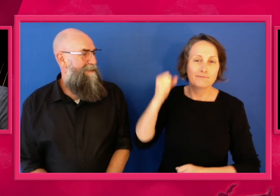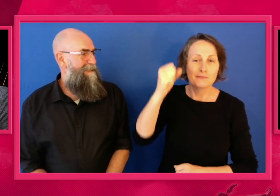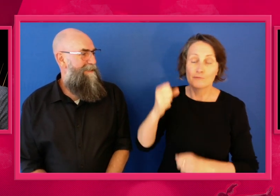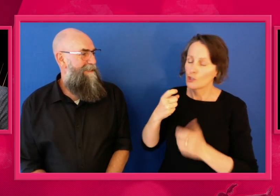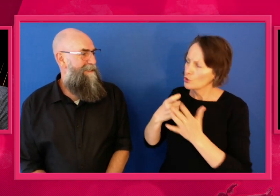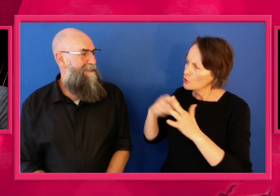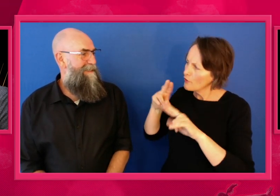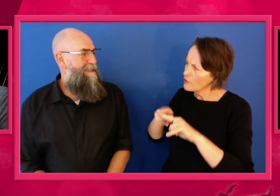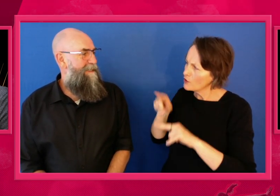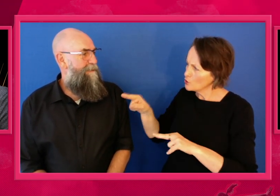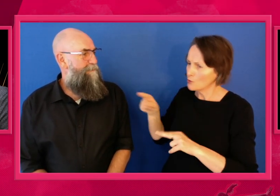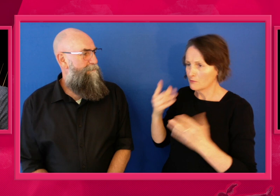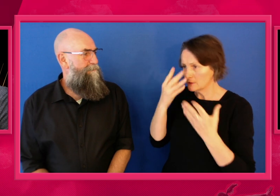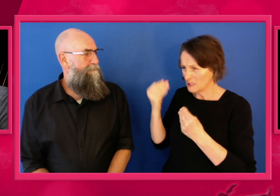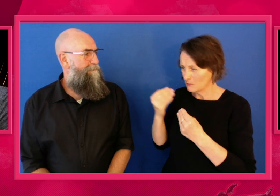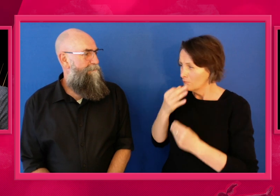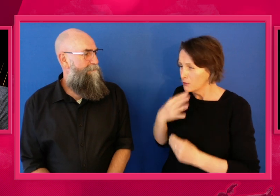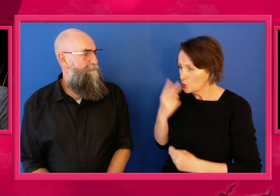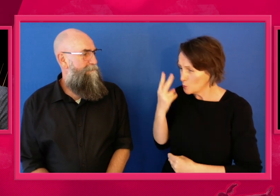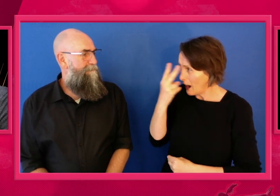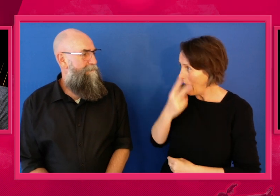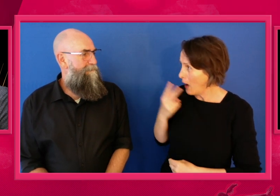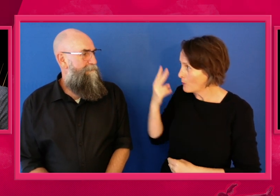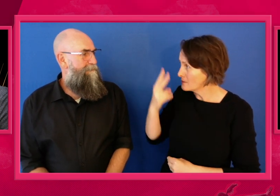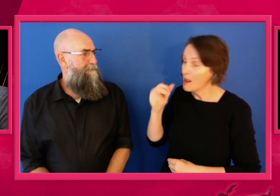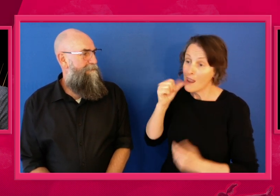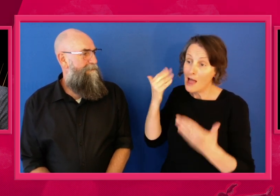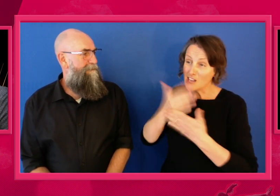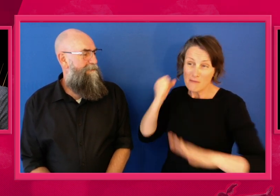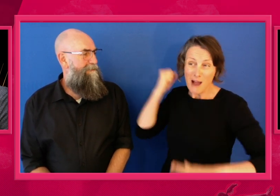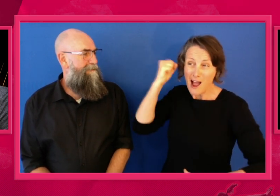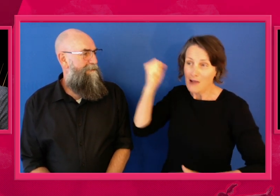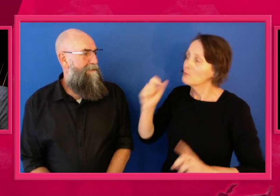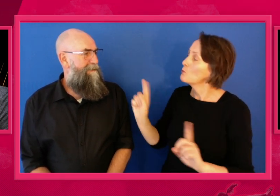had about two hours sleep, what had you screaming You Little Ripper last night.